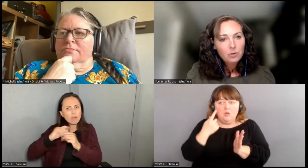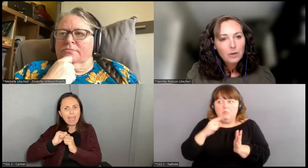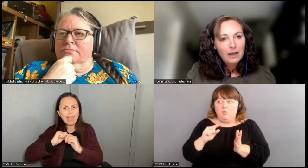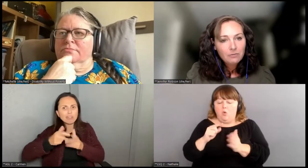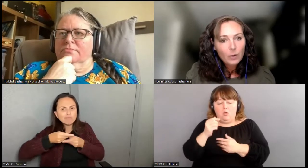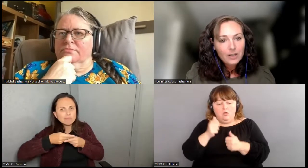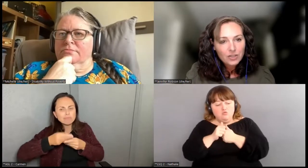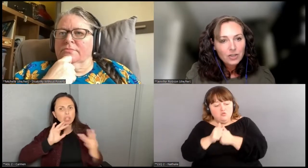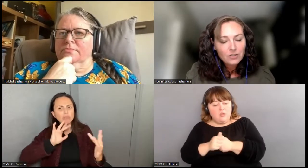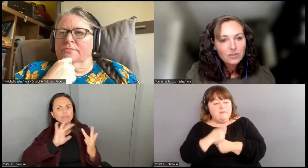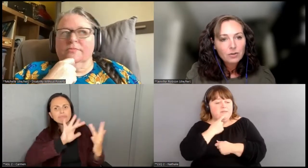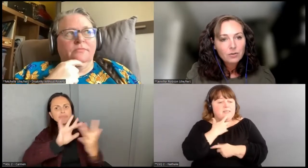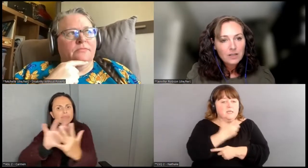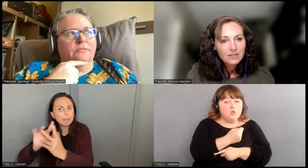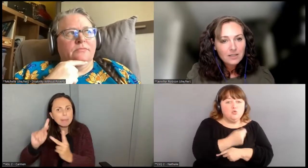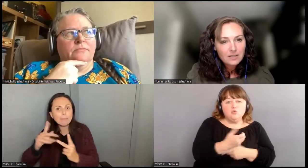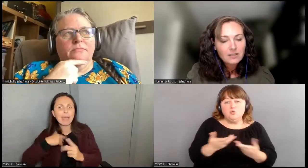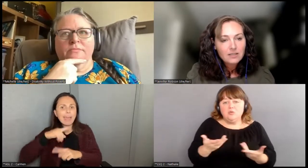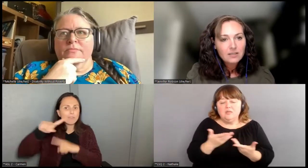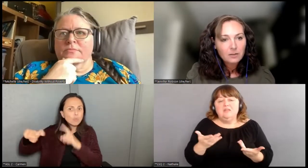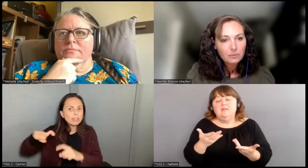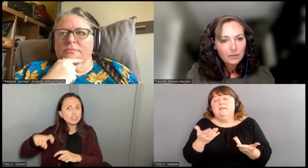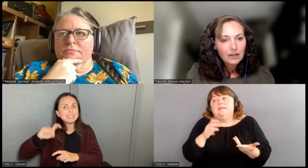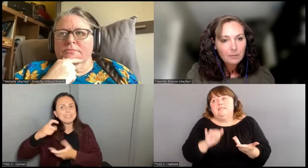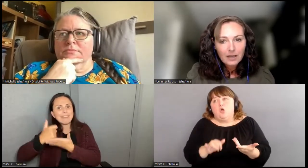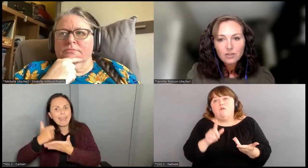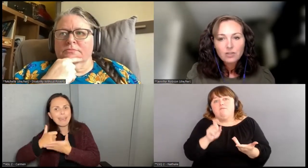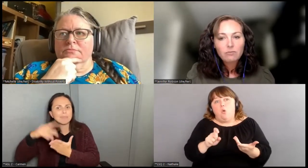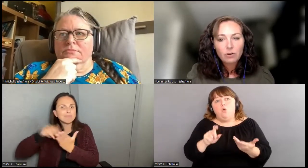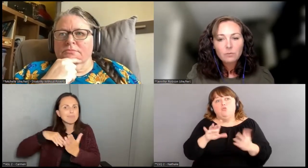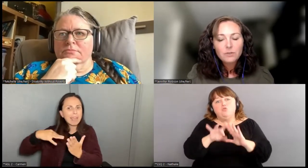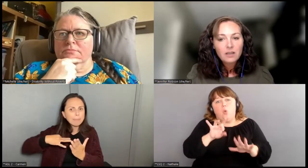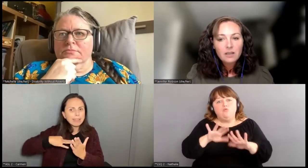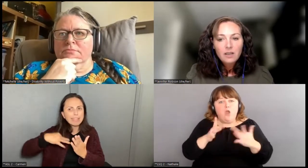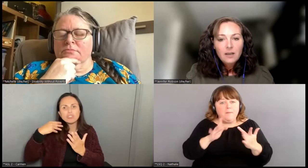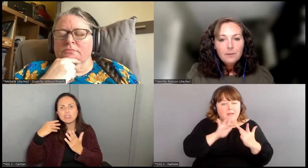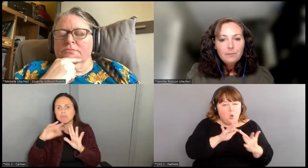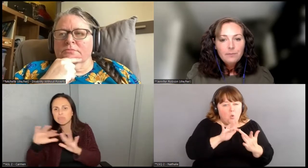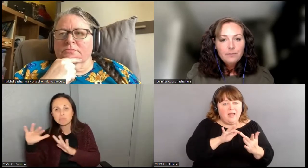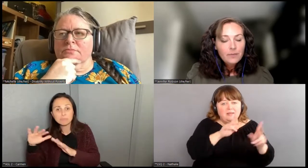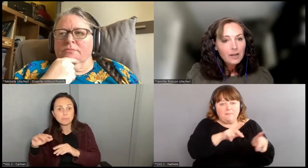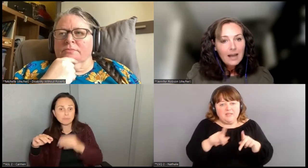WHO HAVE QUESTIONS OR WHO NEED ASSISTANCE TO COMPLETE APPLICATION FORMS. THEY ARE GOING